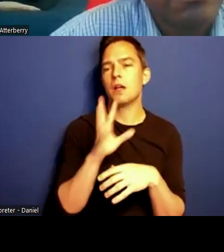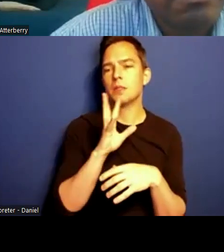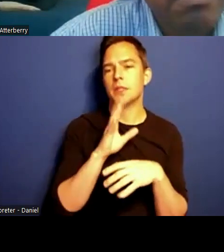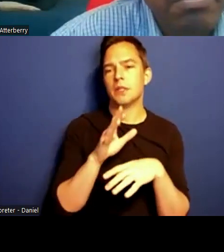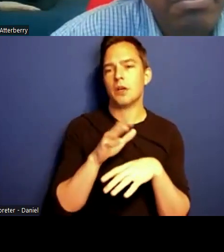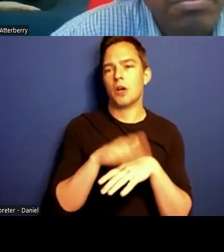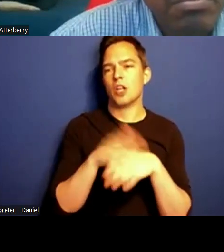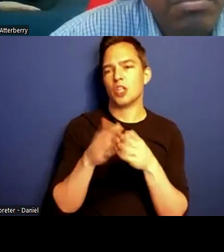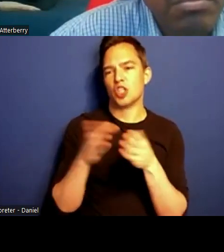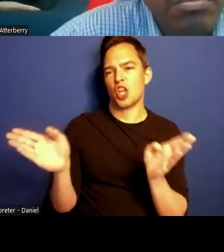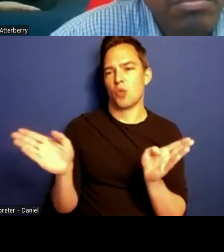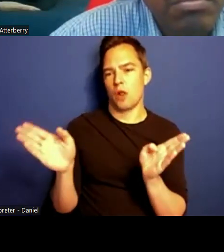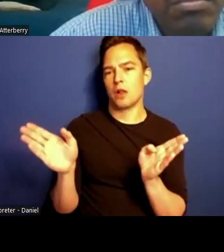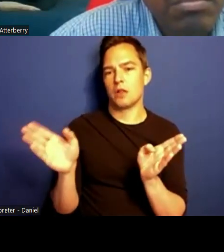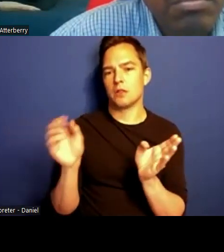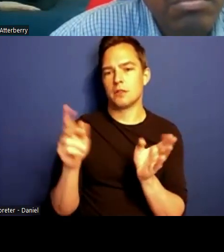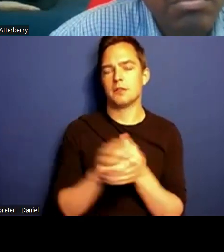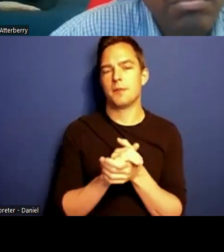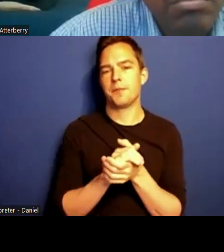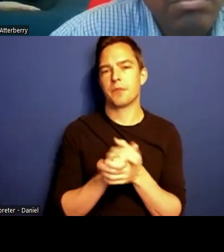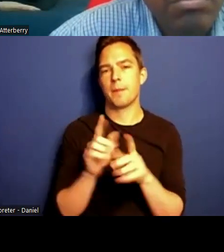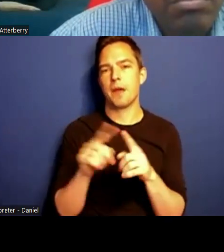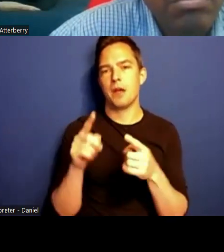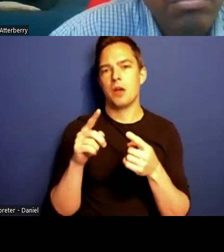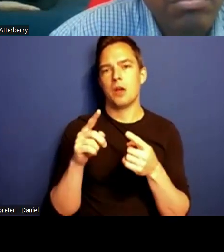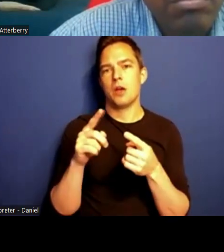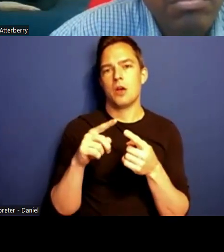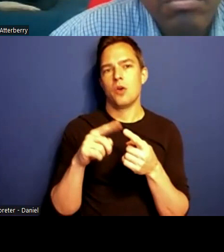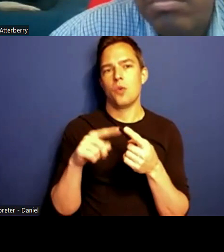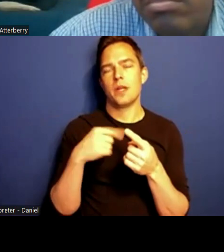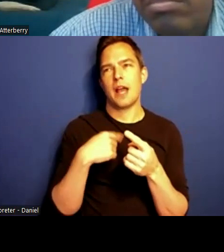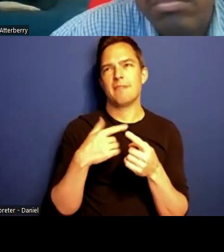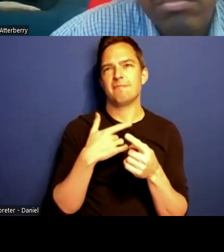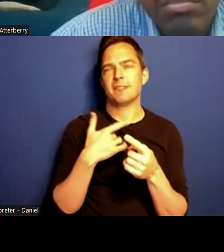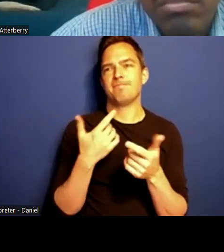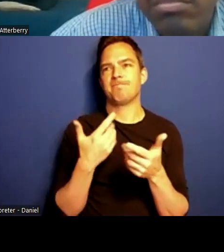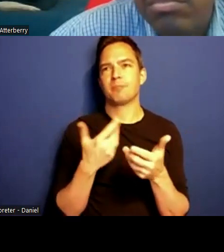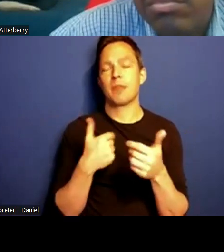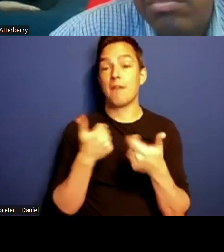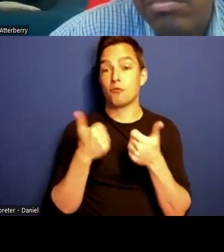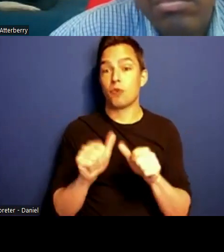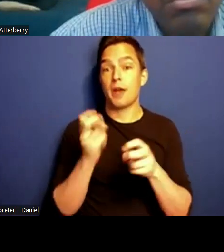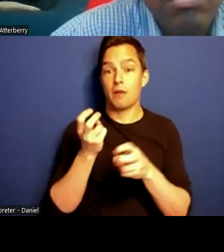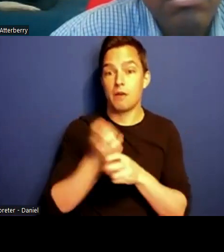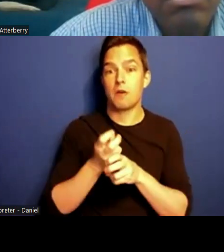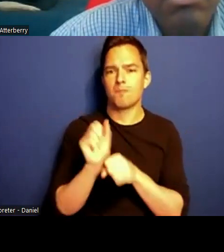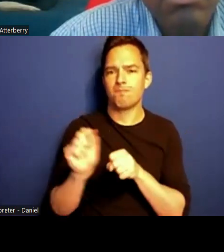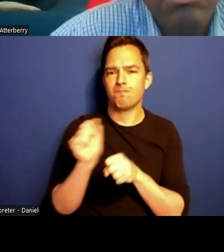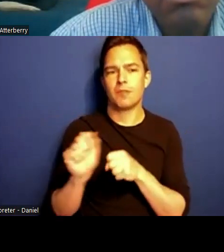but I think when I feel like I've really tried hard and not, I didn't feel like,